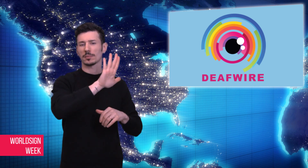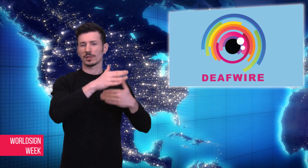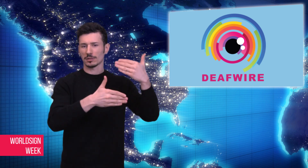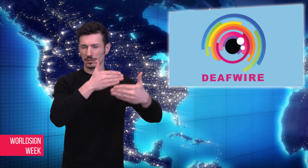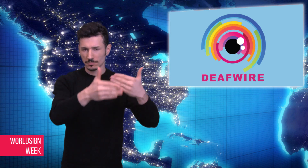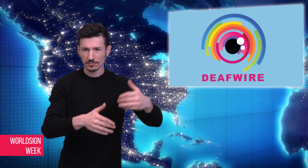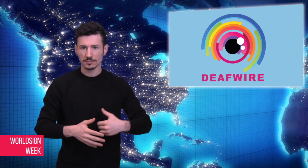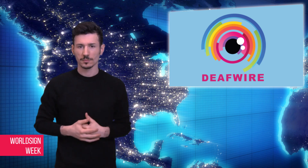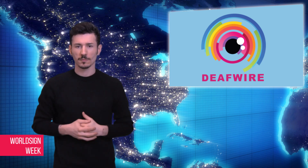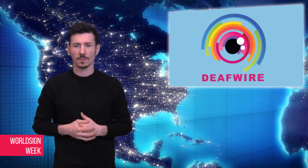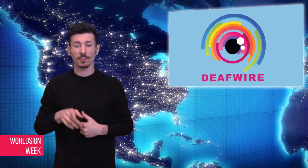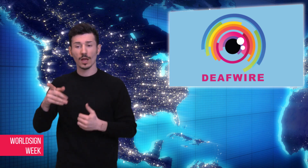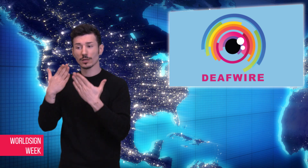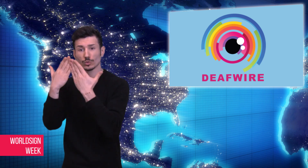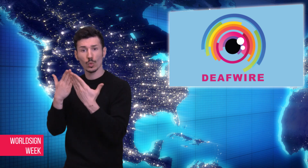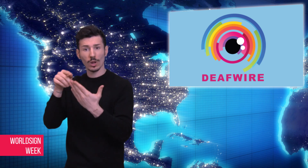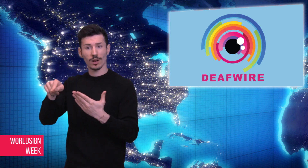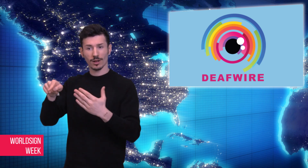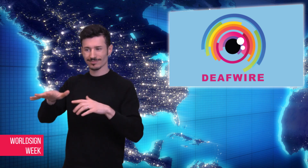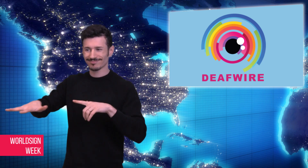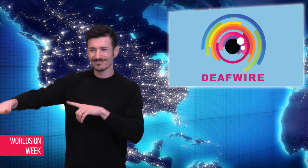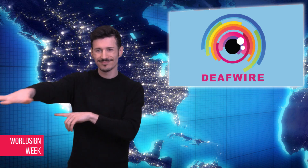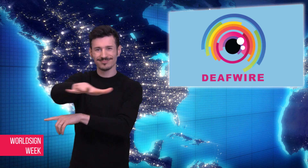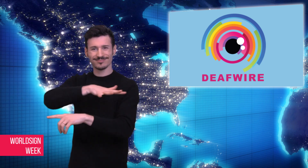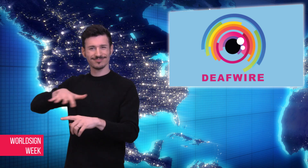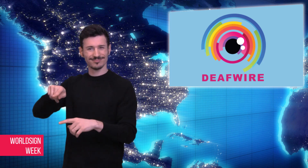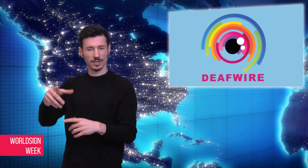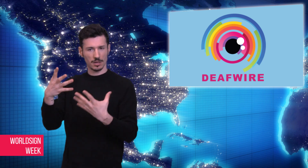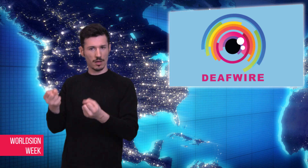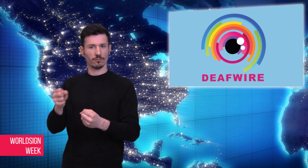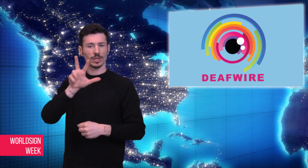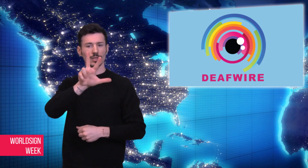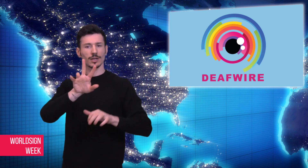school owns 39 acres of land and it was a part of the larger